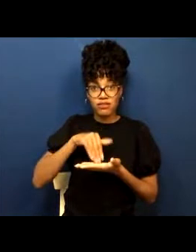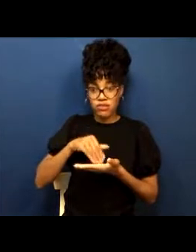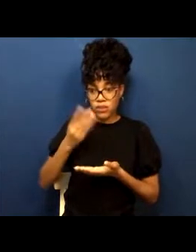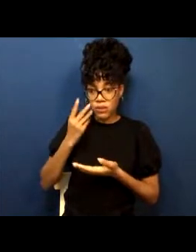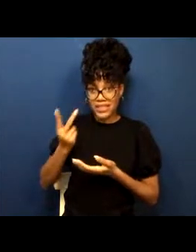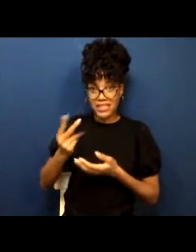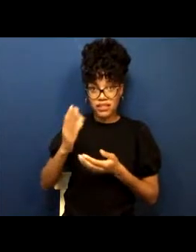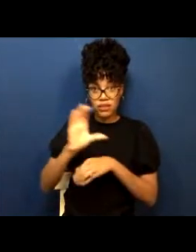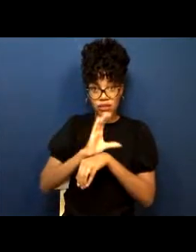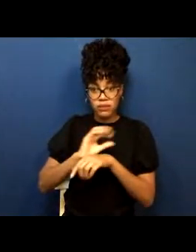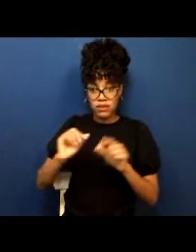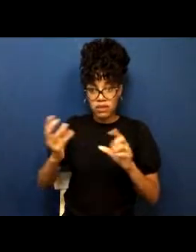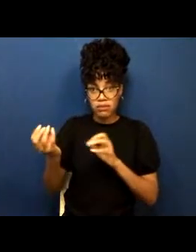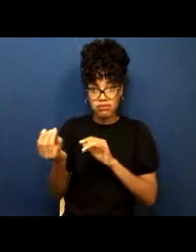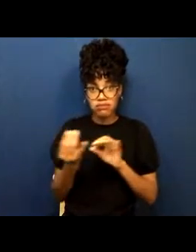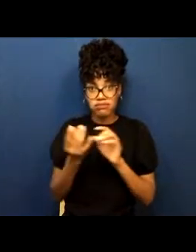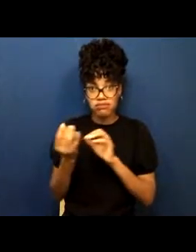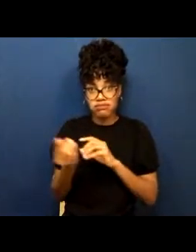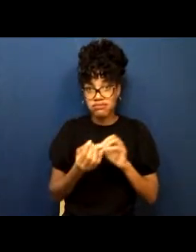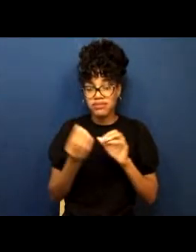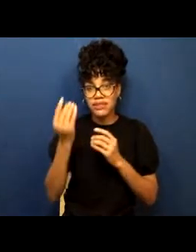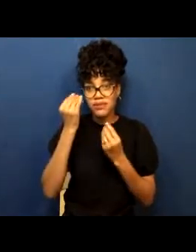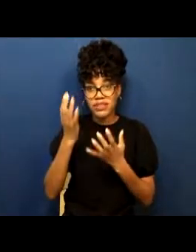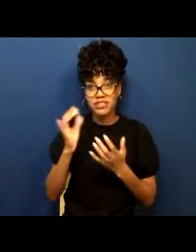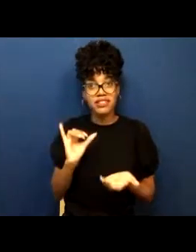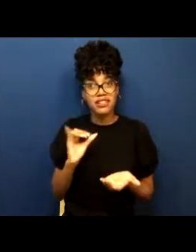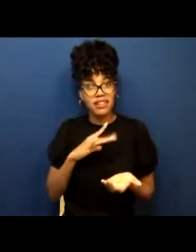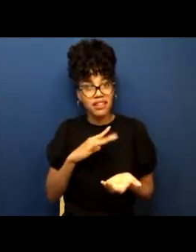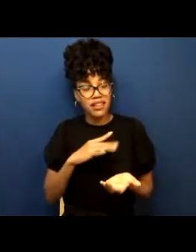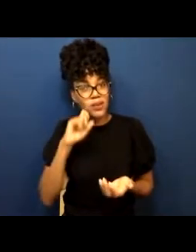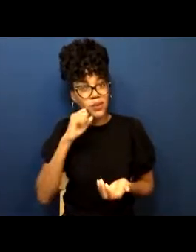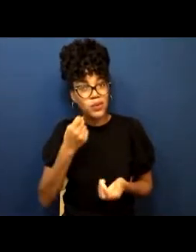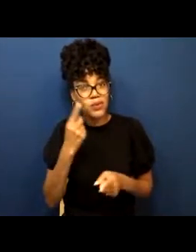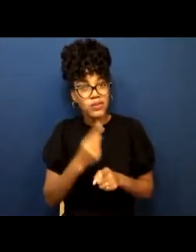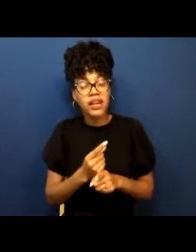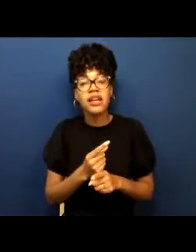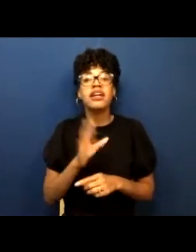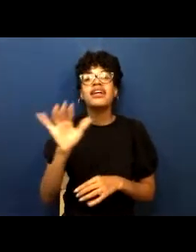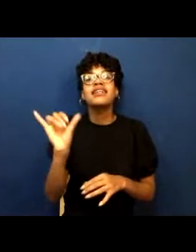It's not too different than carrying a cell phone around and sending a text to somebody across the world.